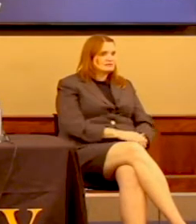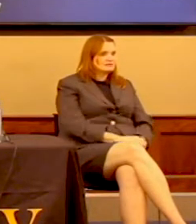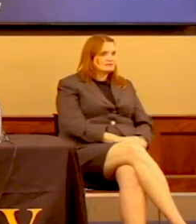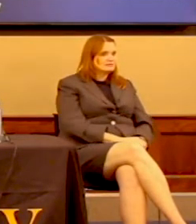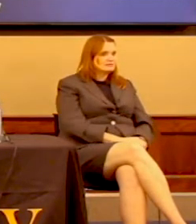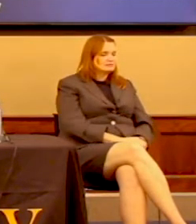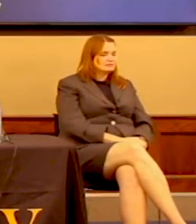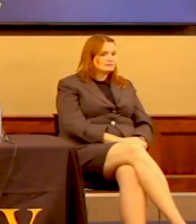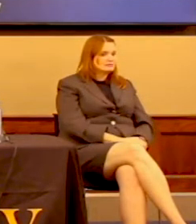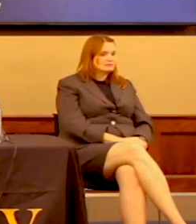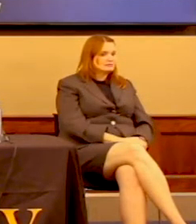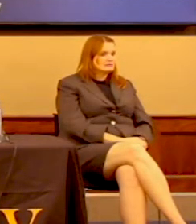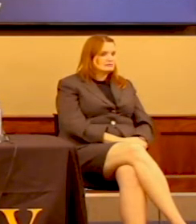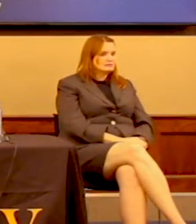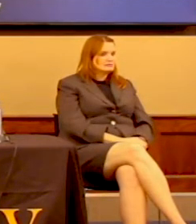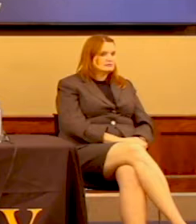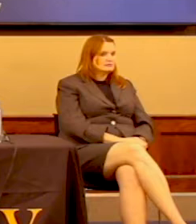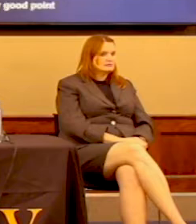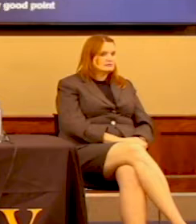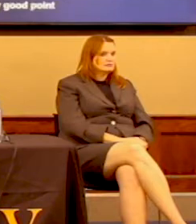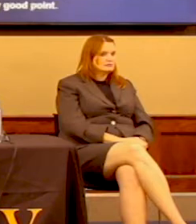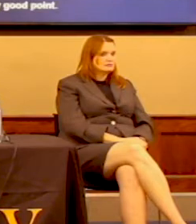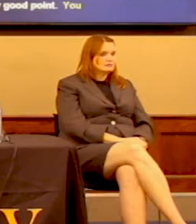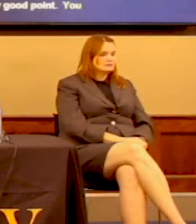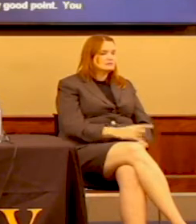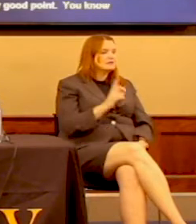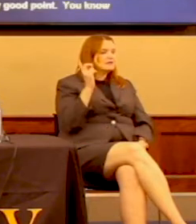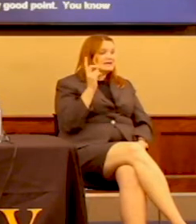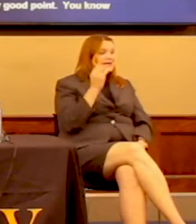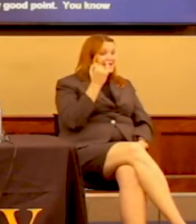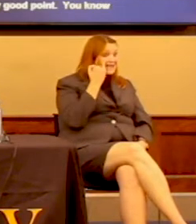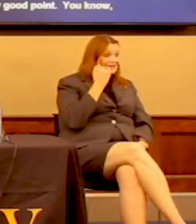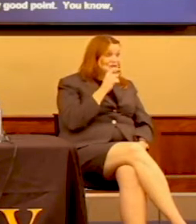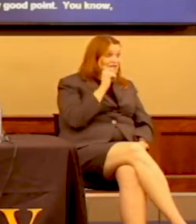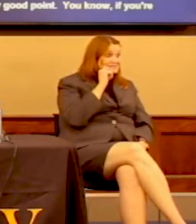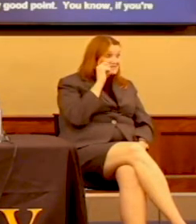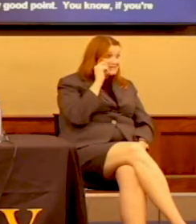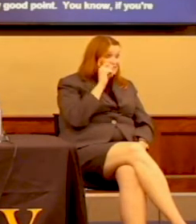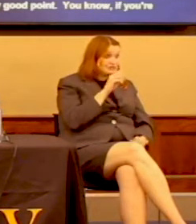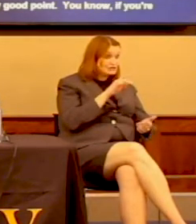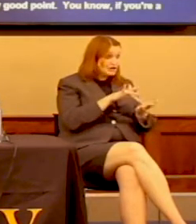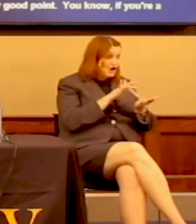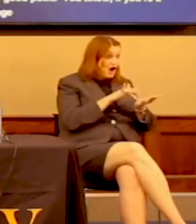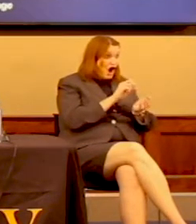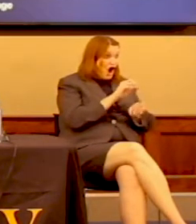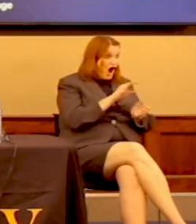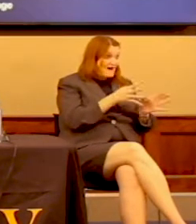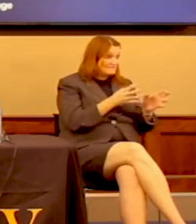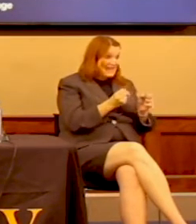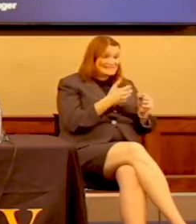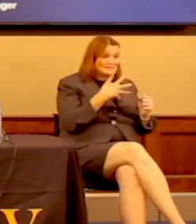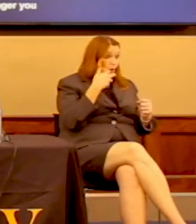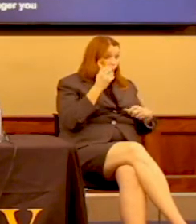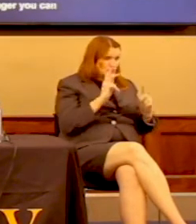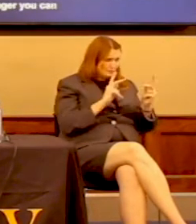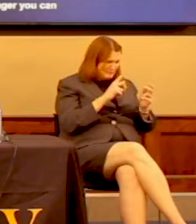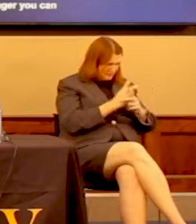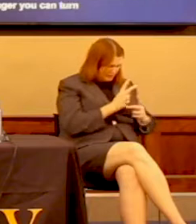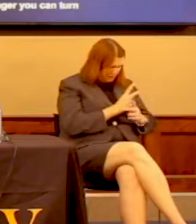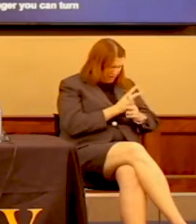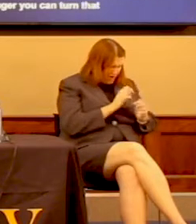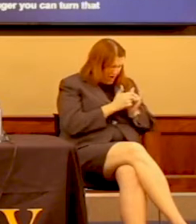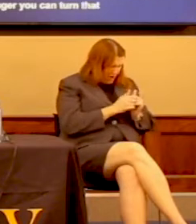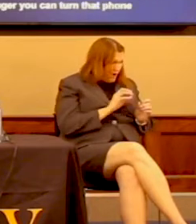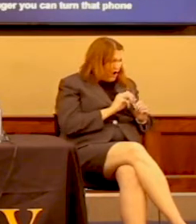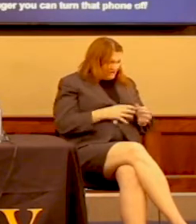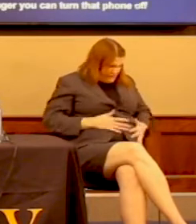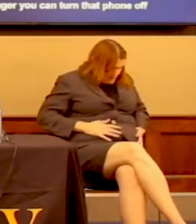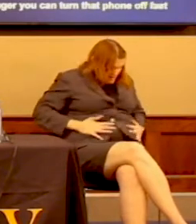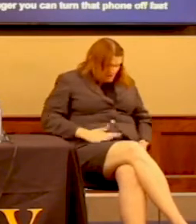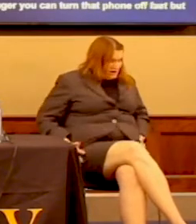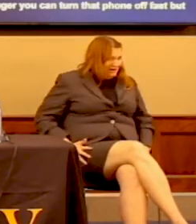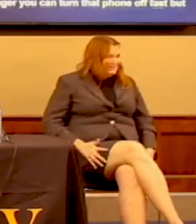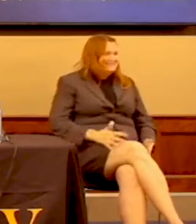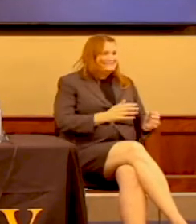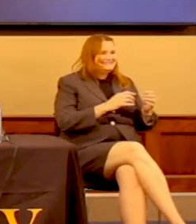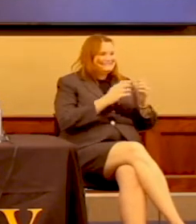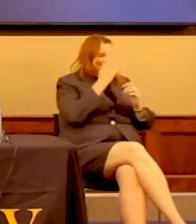you know if you're a teenager you could